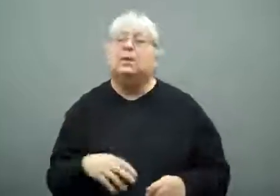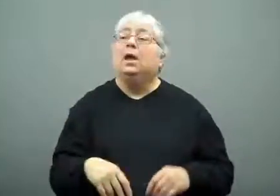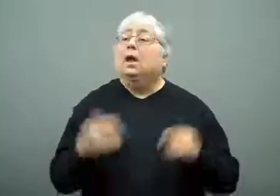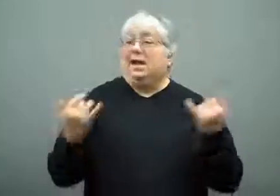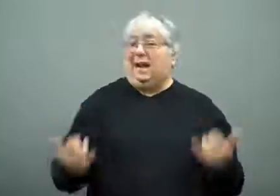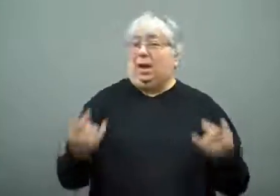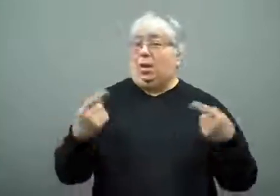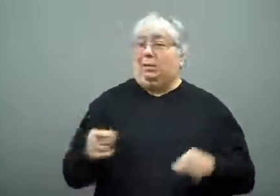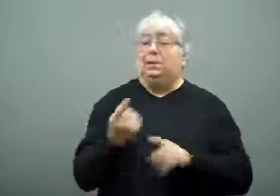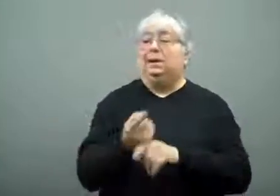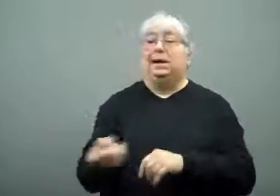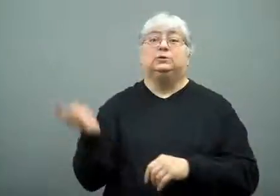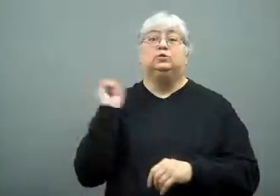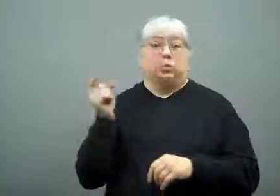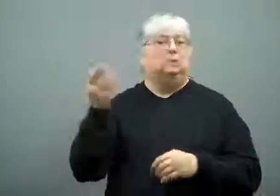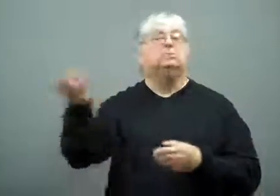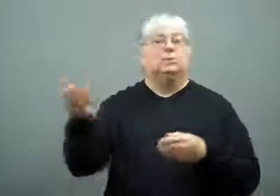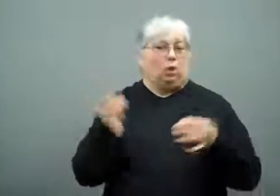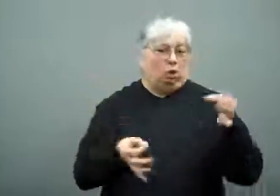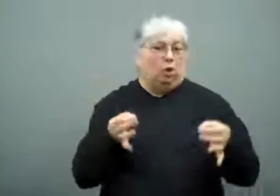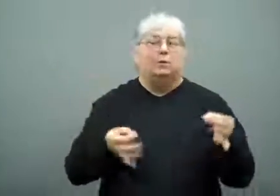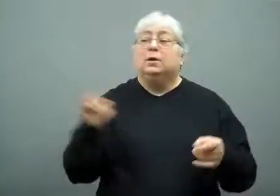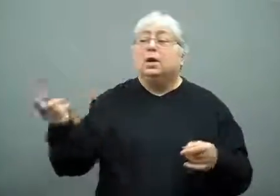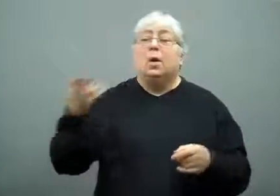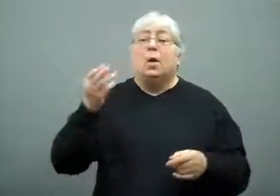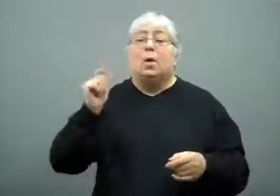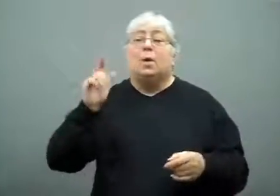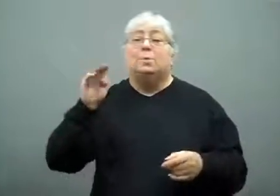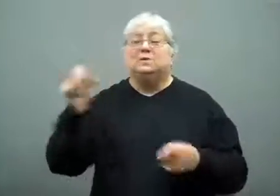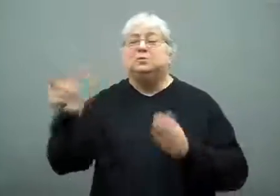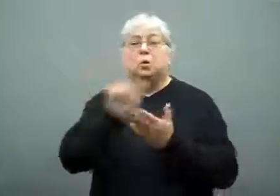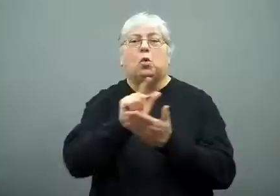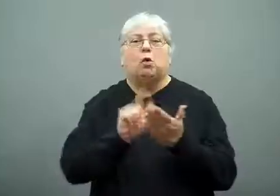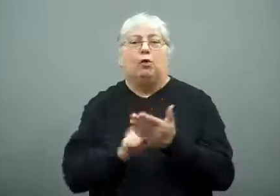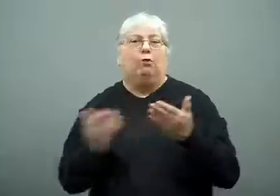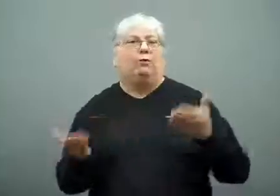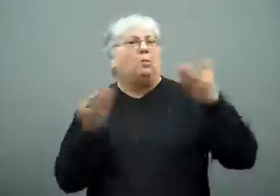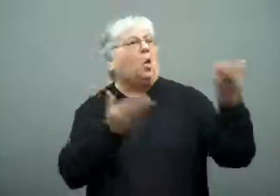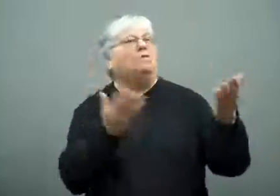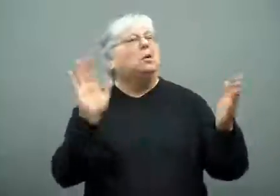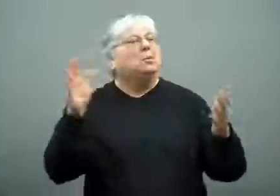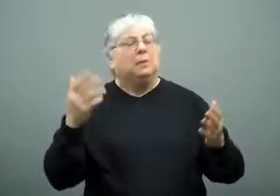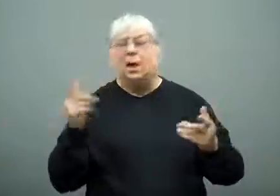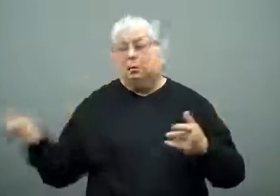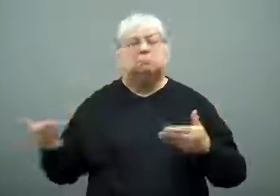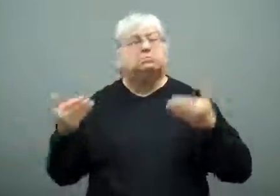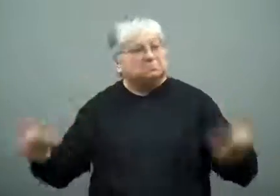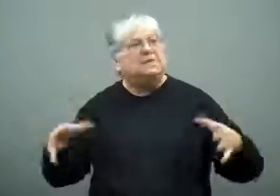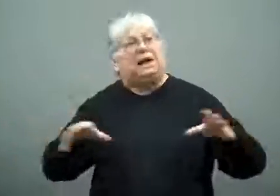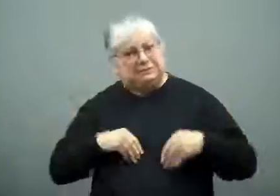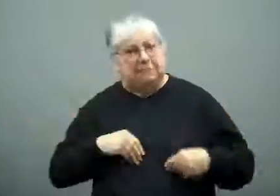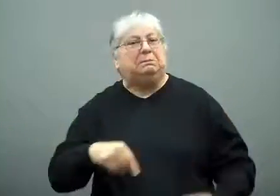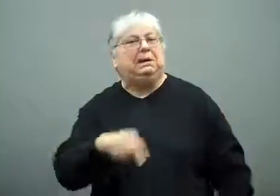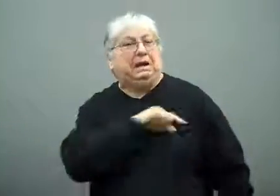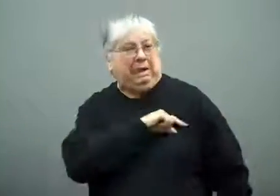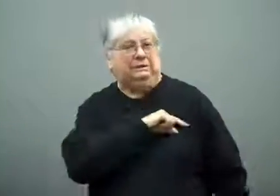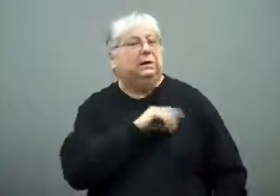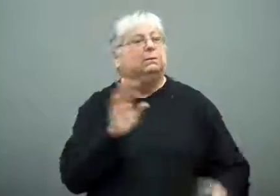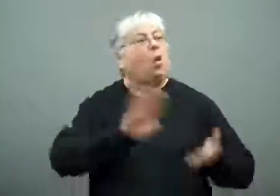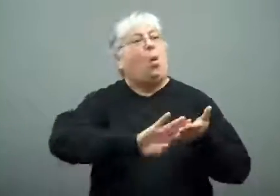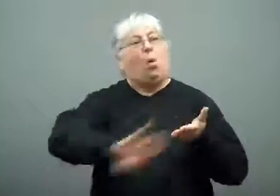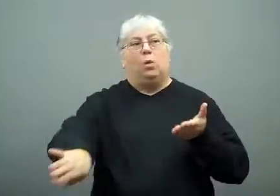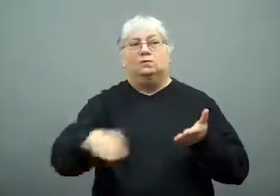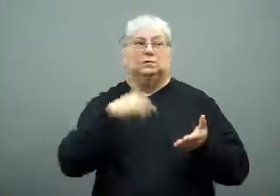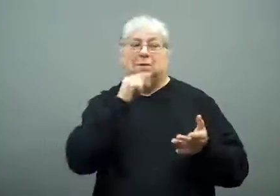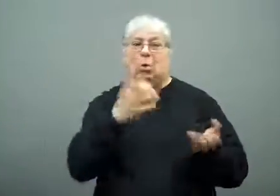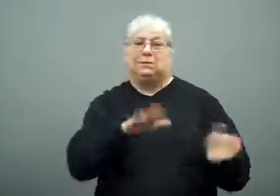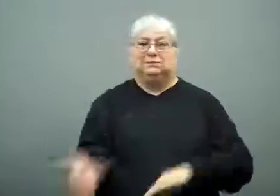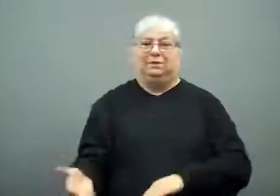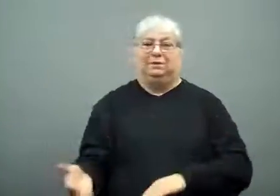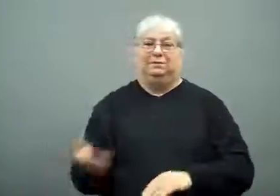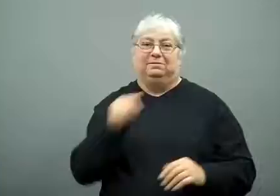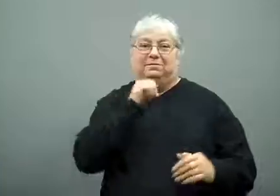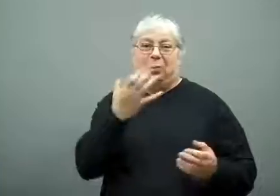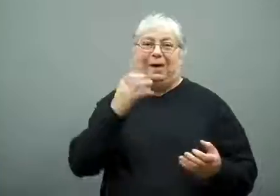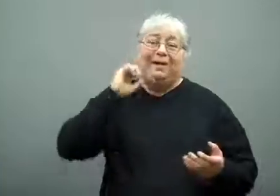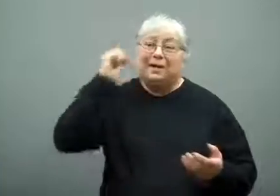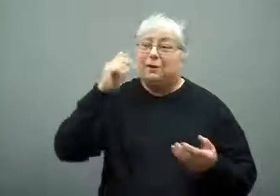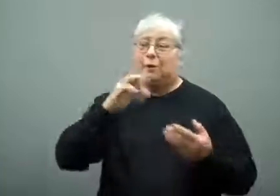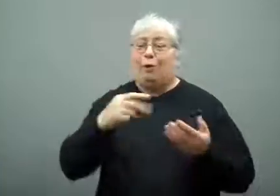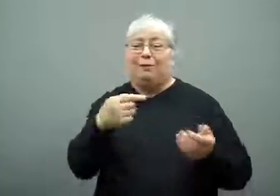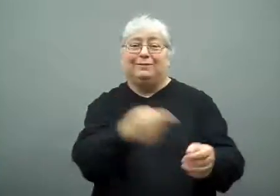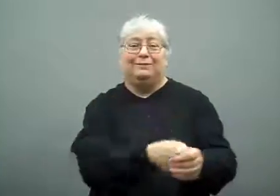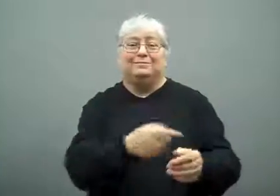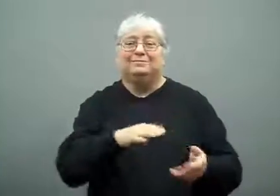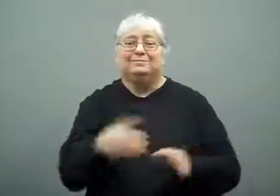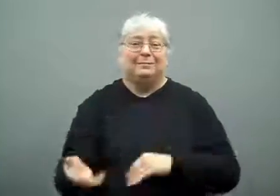Last week in court, Holmes' lawyer said he would plead guilty